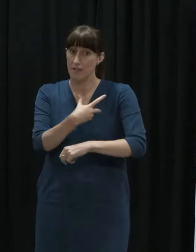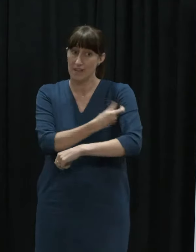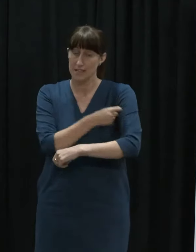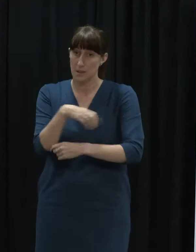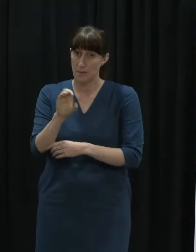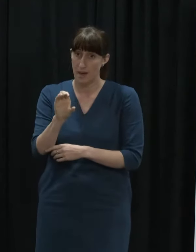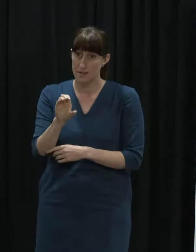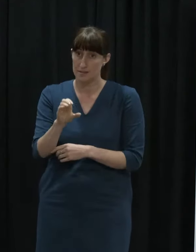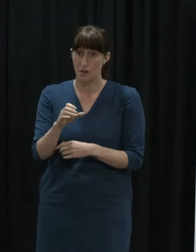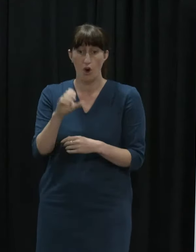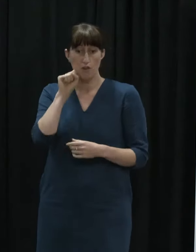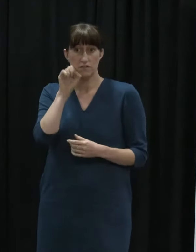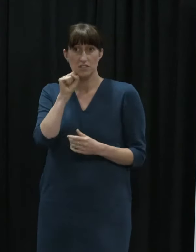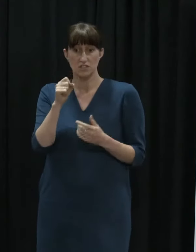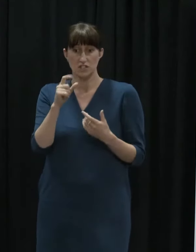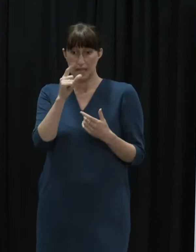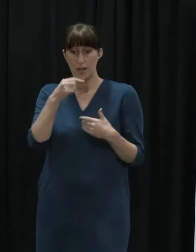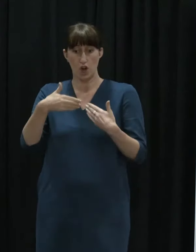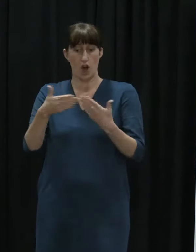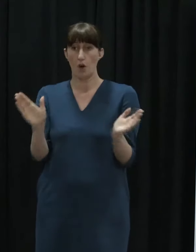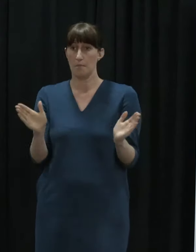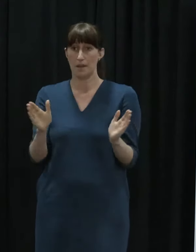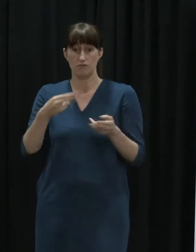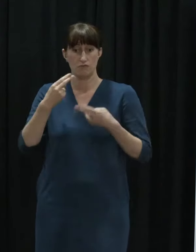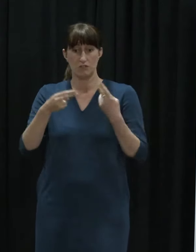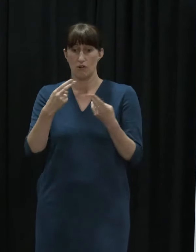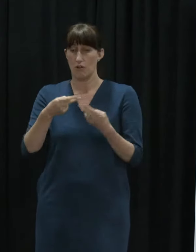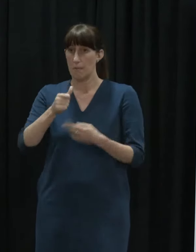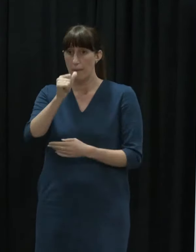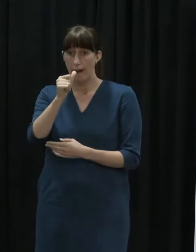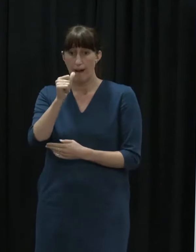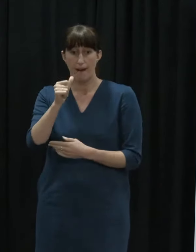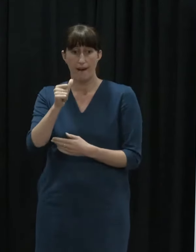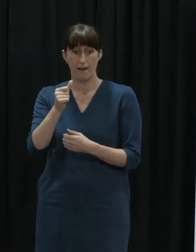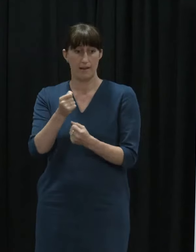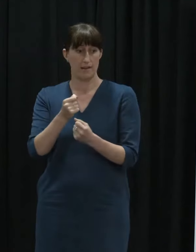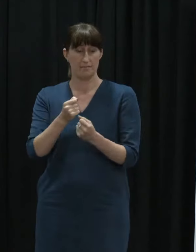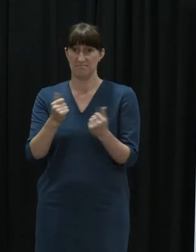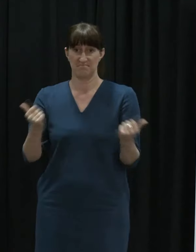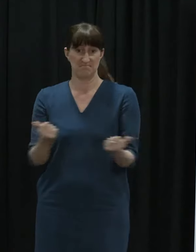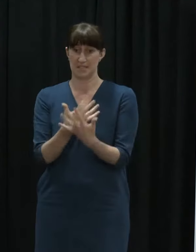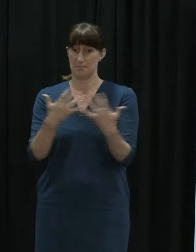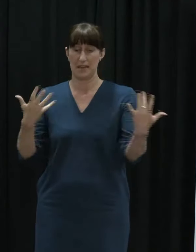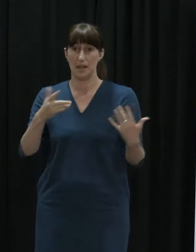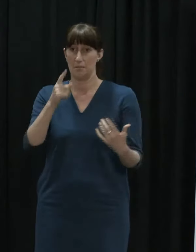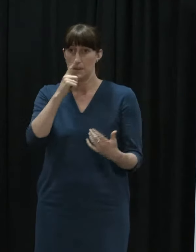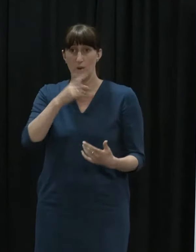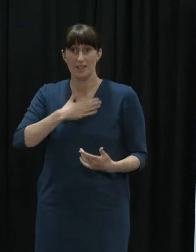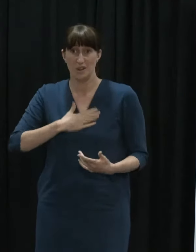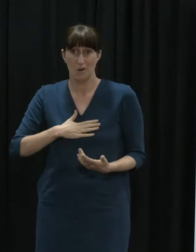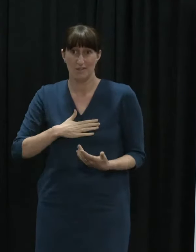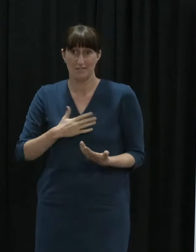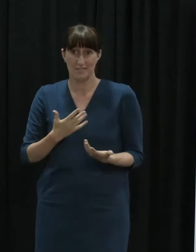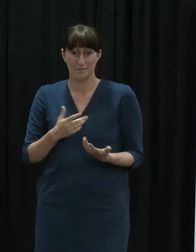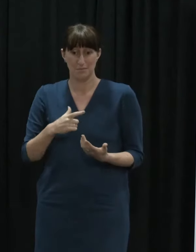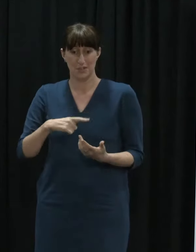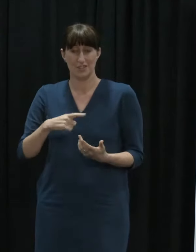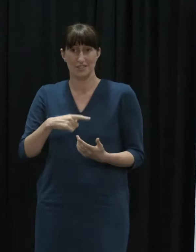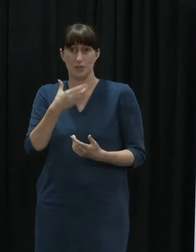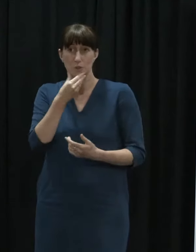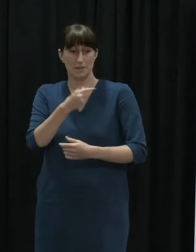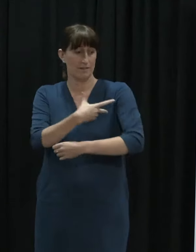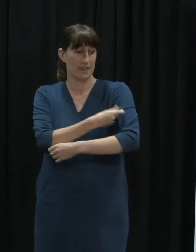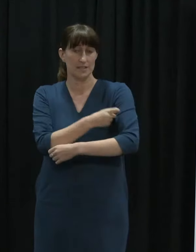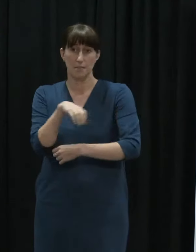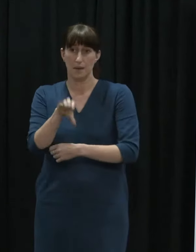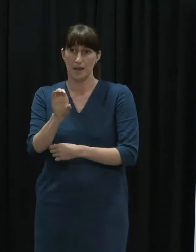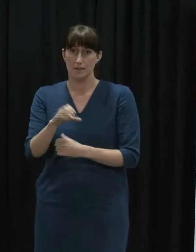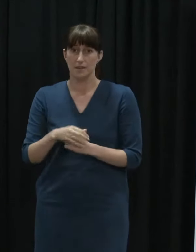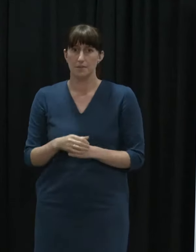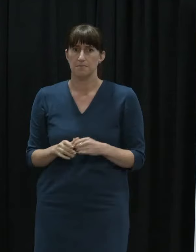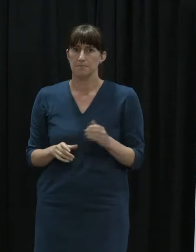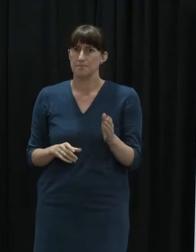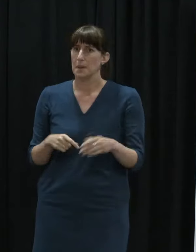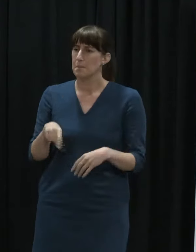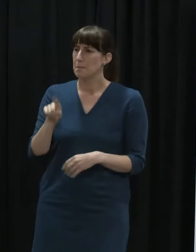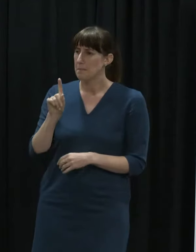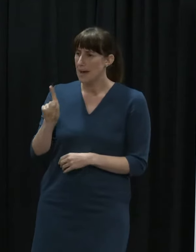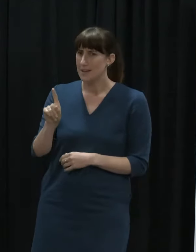That they have the